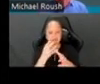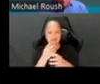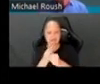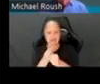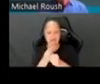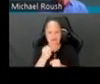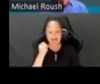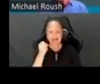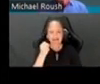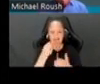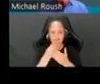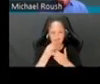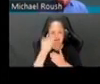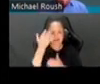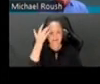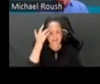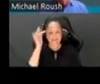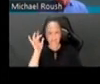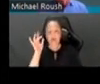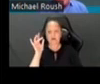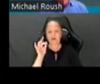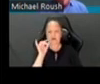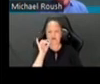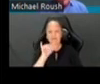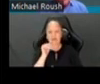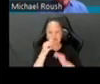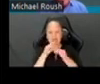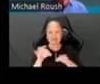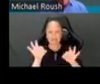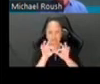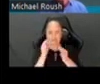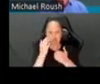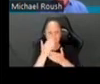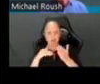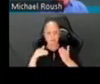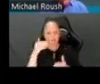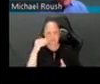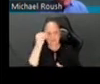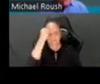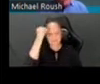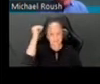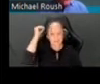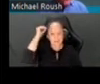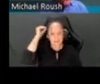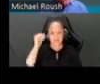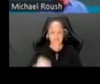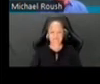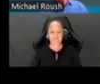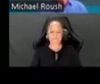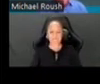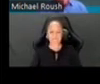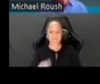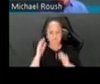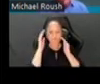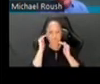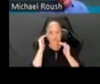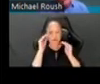Smart. That's really an important piece to keep in mind. Also, we hope that an action